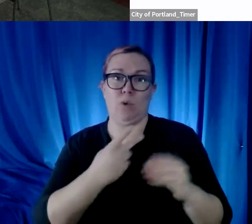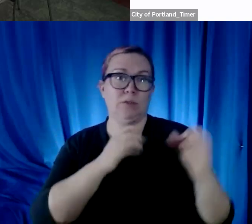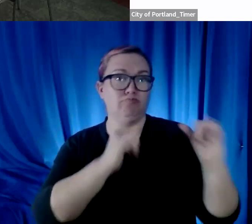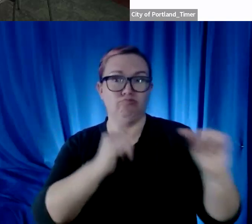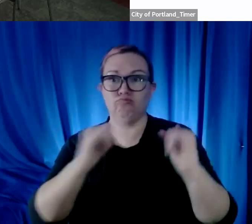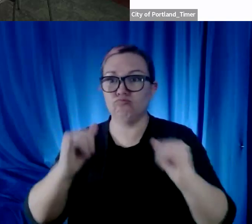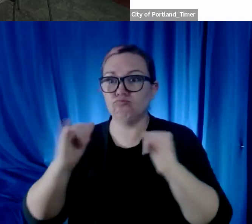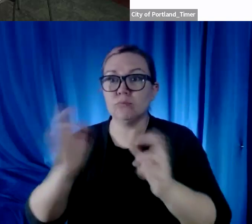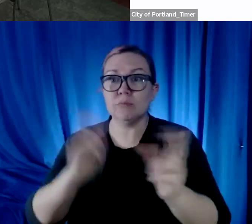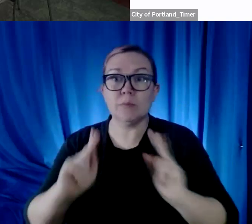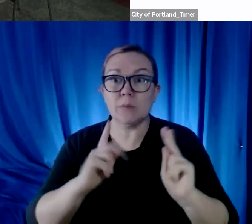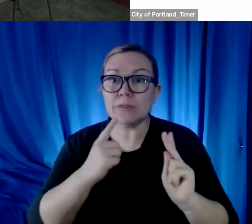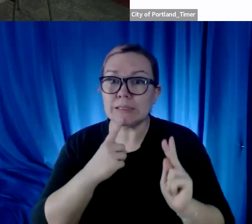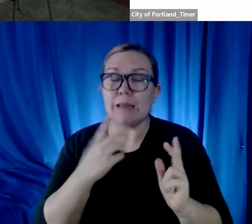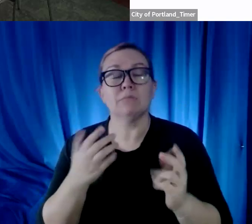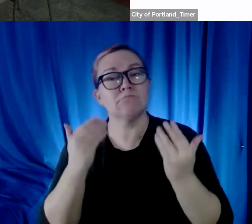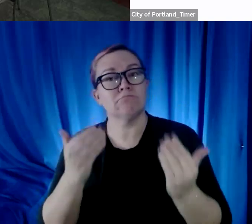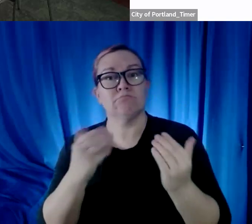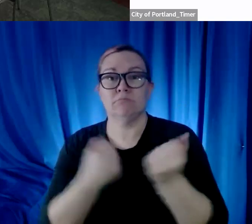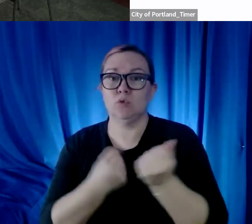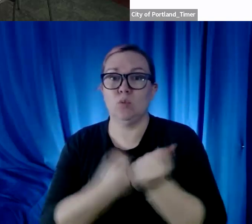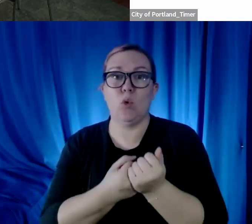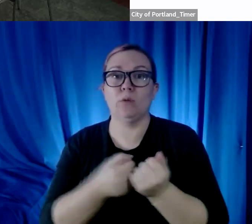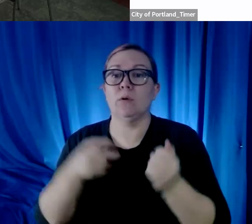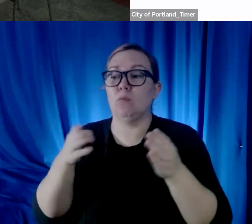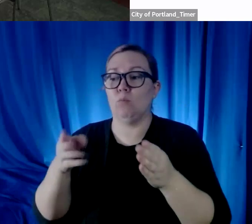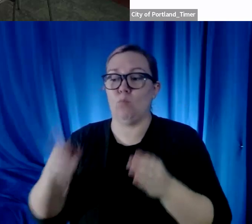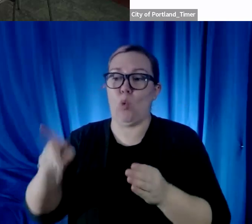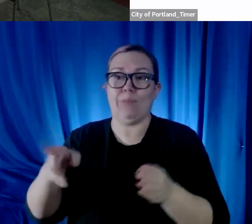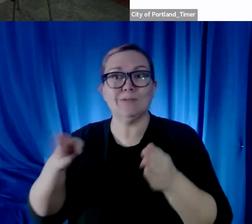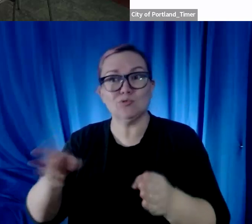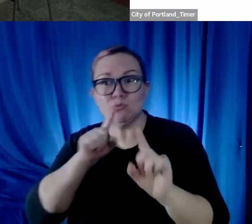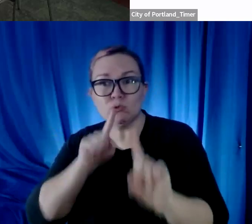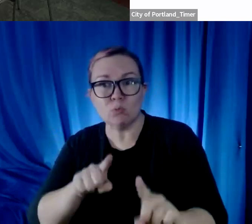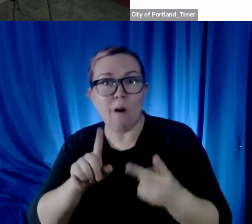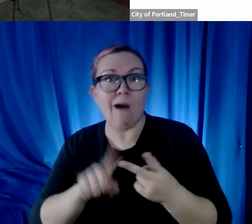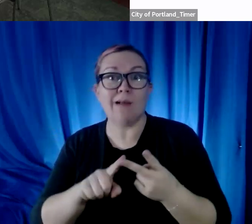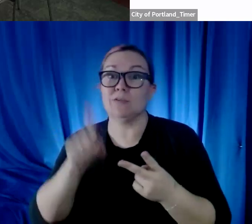Let's support Portland Street Response. Let's let it be 24 seven.